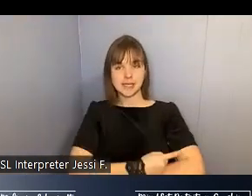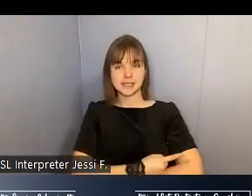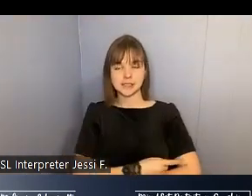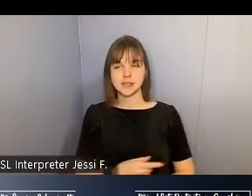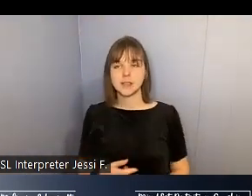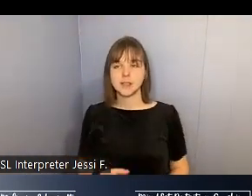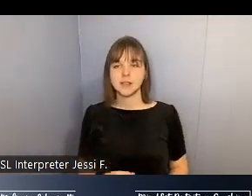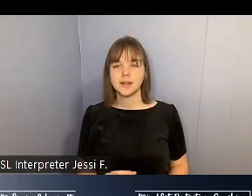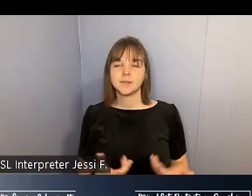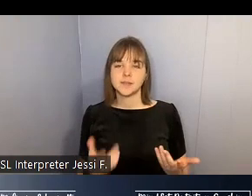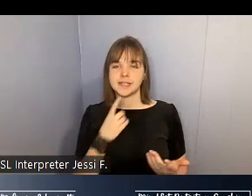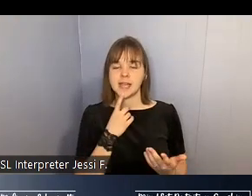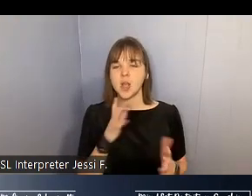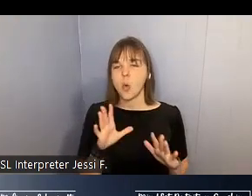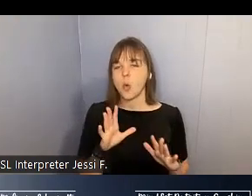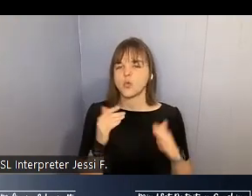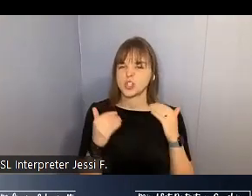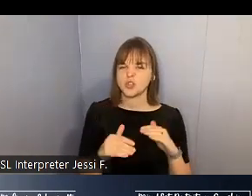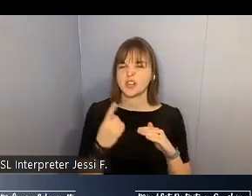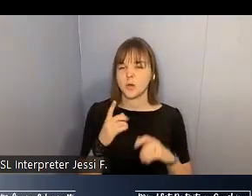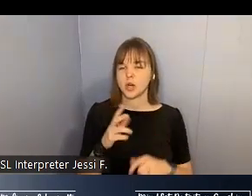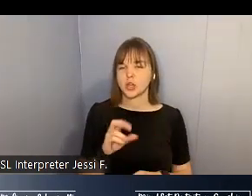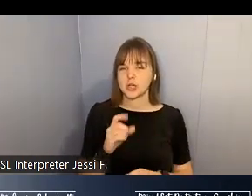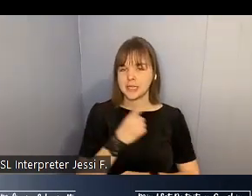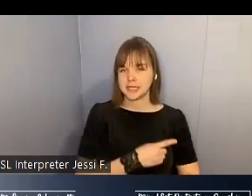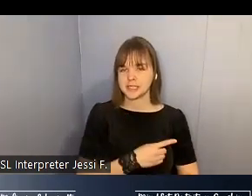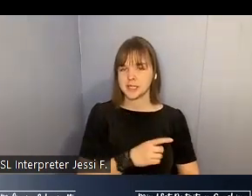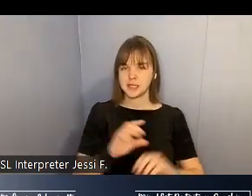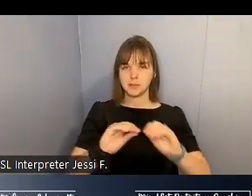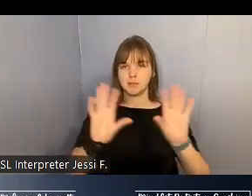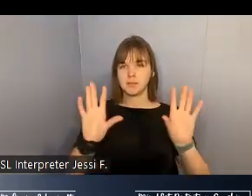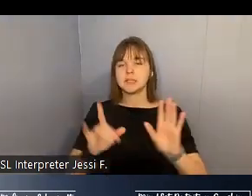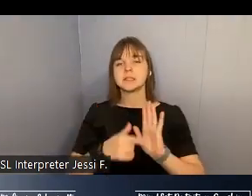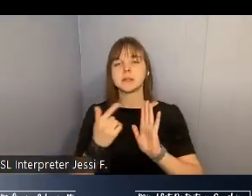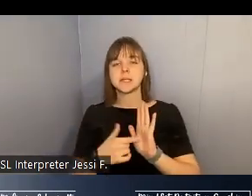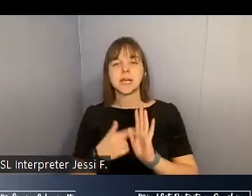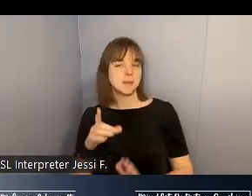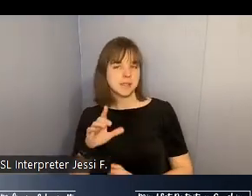Or they just do it on the sly because they're not made to be sustainable.